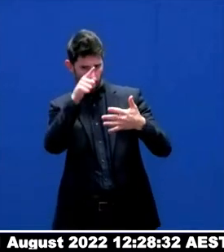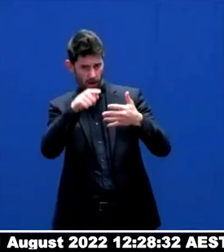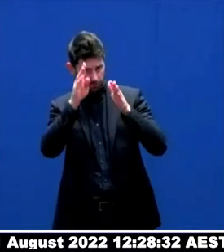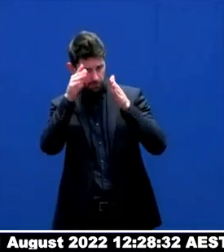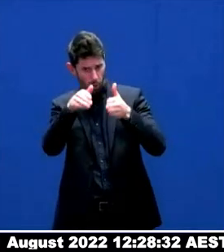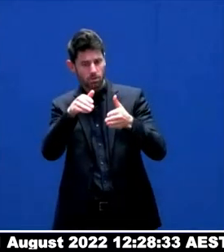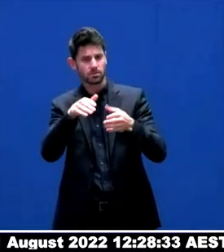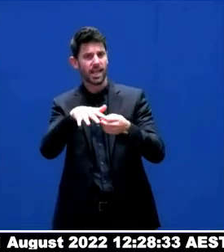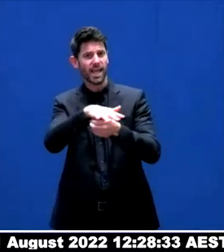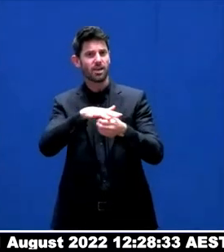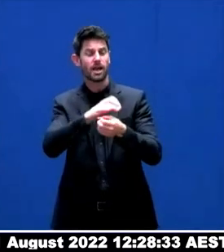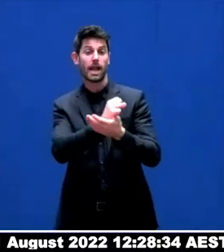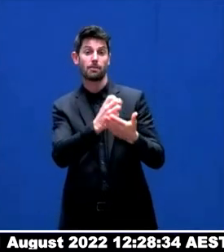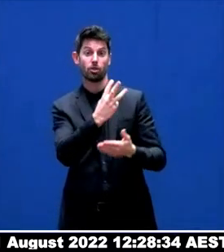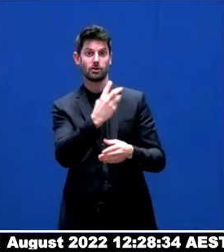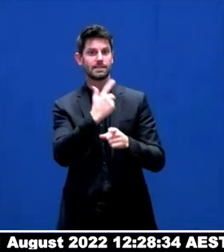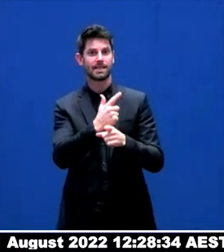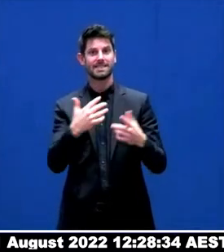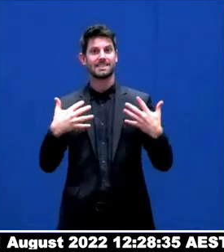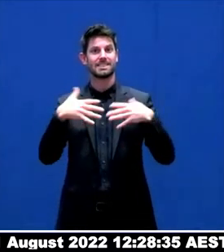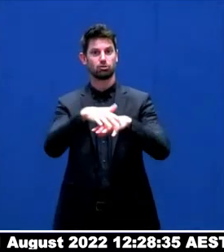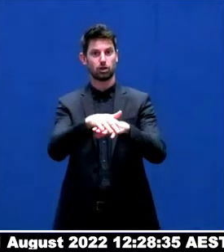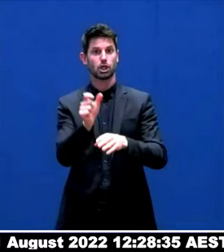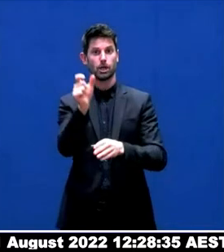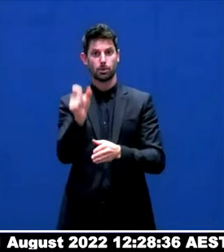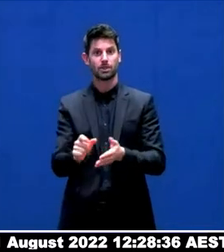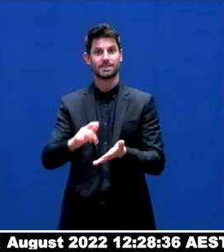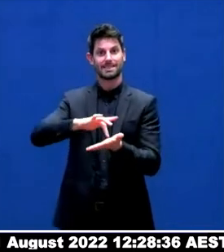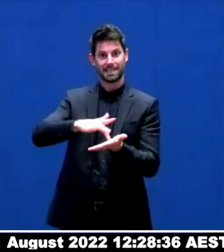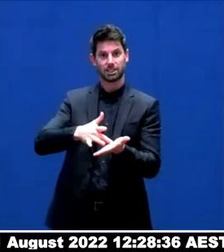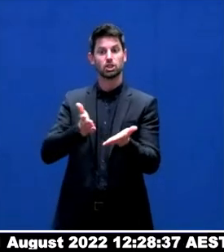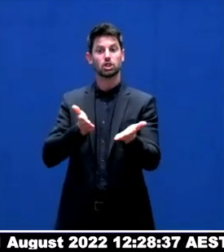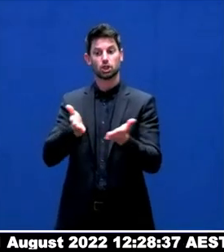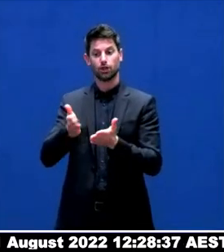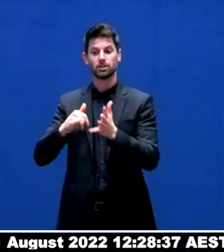three. An integrated person-centred service stream. That's on page 25.